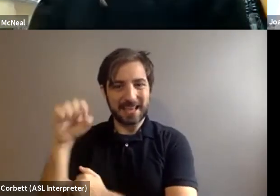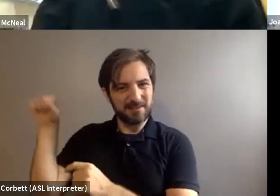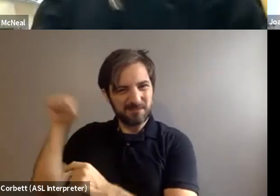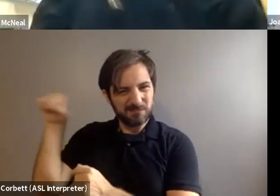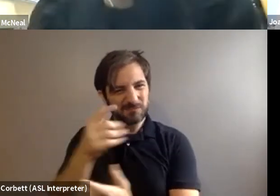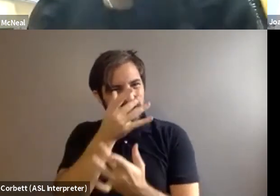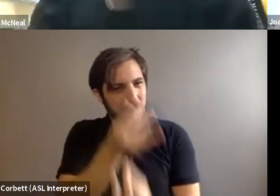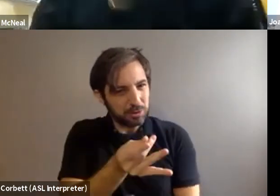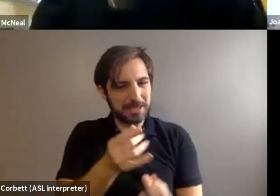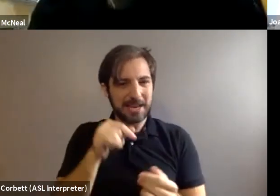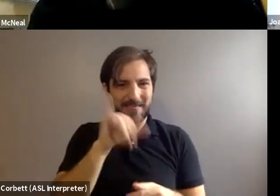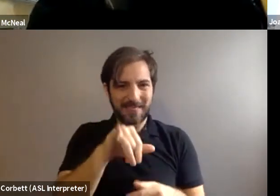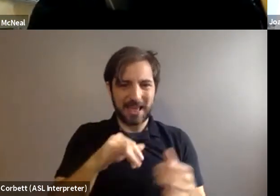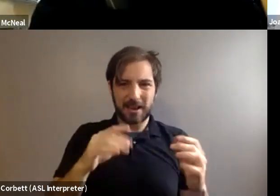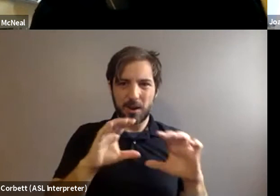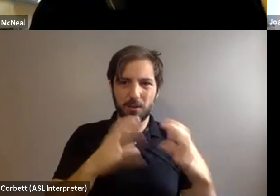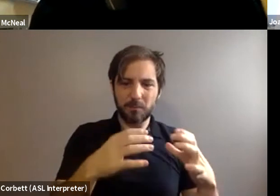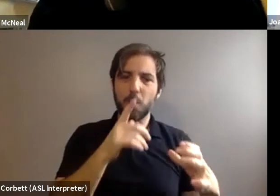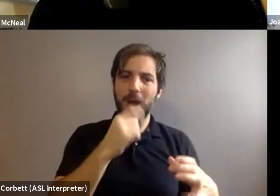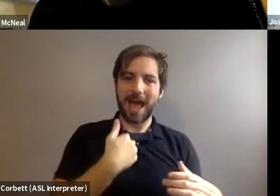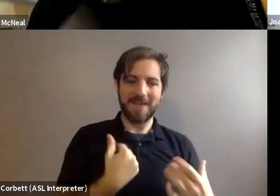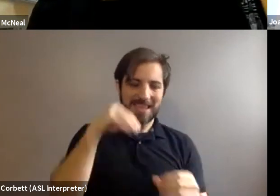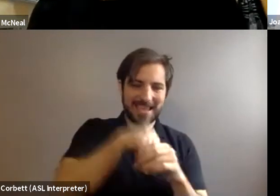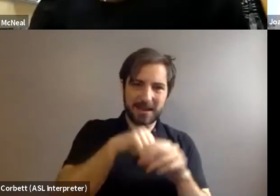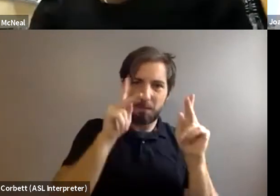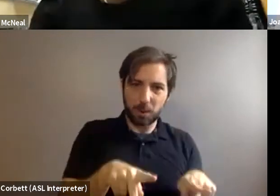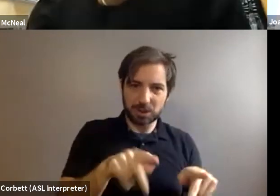some in-person performance and then some virtual performance and so they're they're really